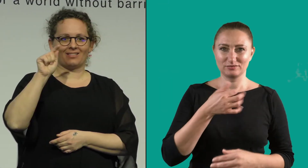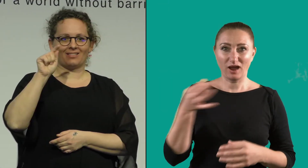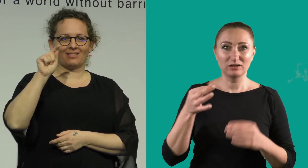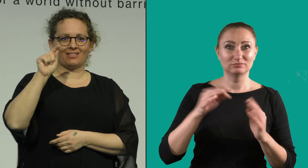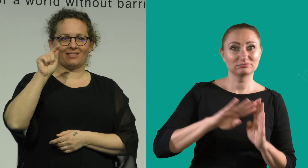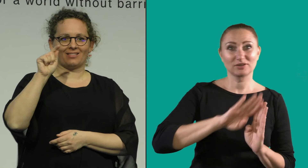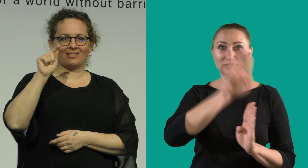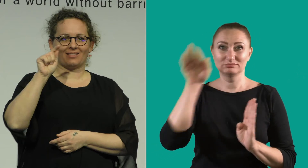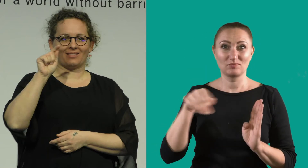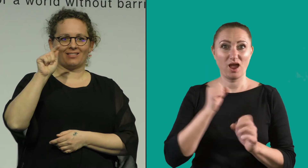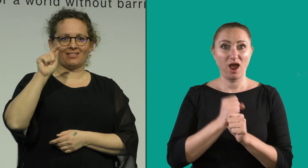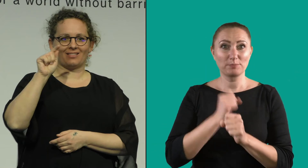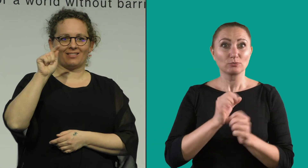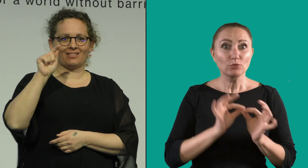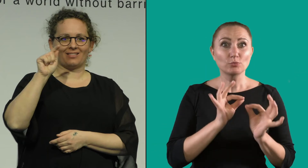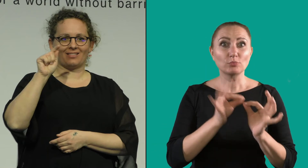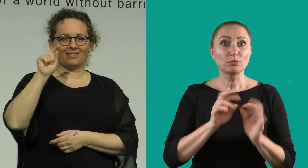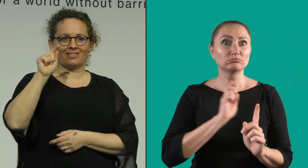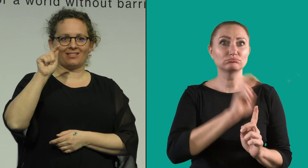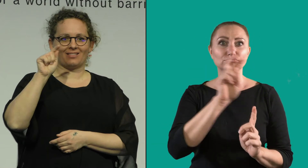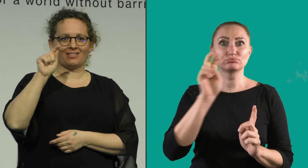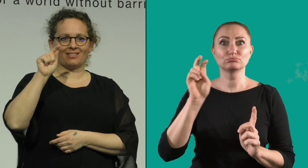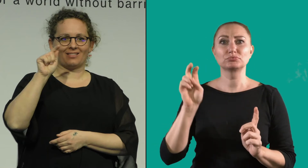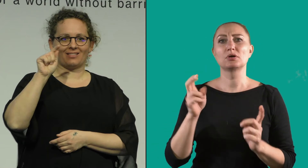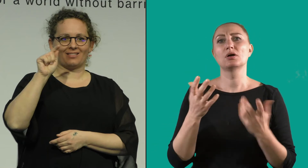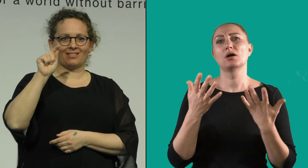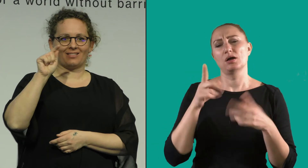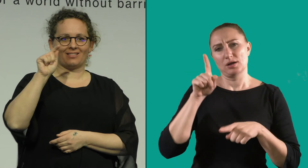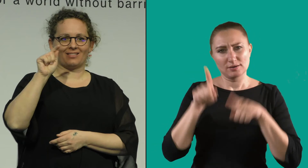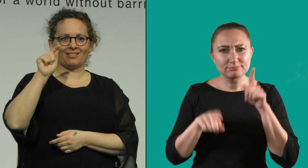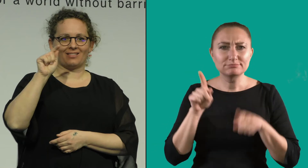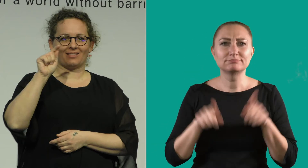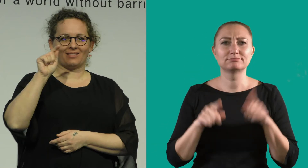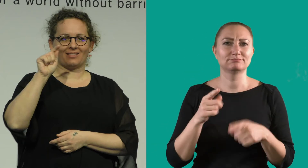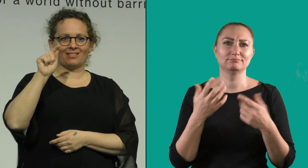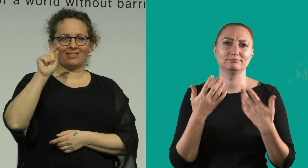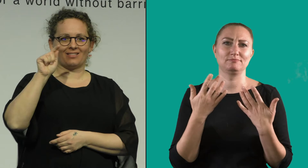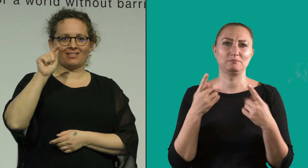What does my everyday professional life look like? There are days when I have one interpretation appointment after the other, sometimes even very diverse: